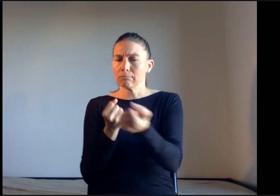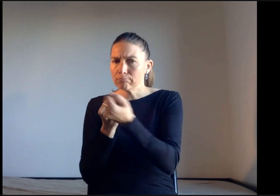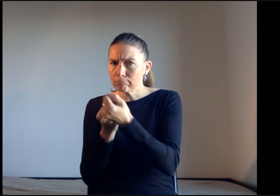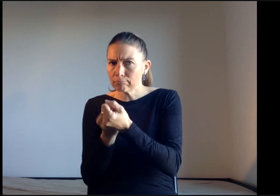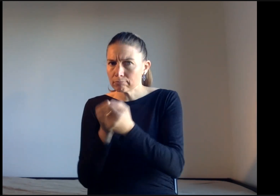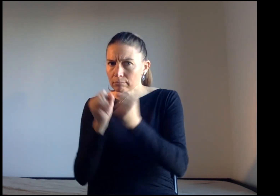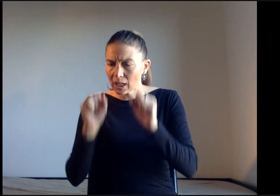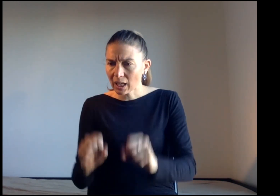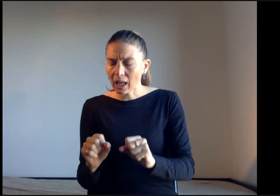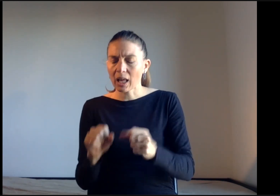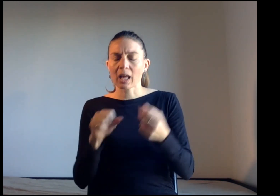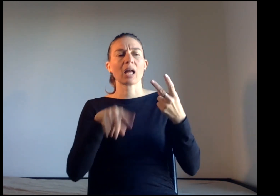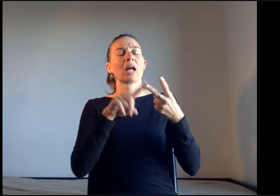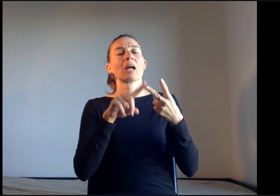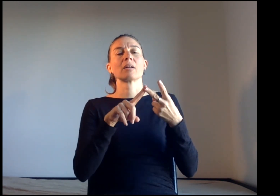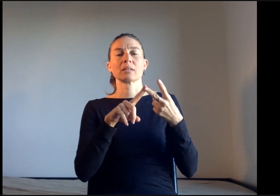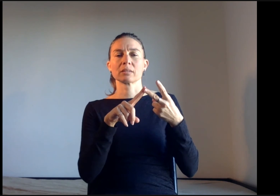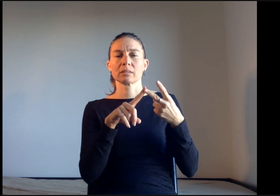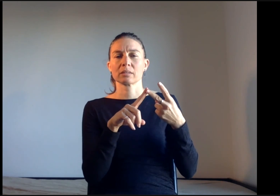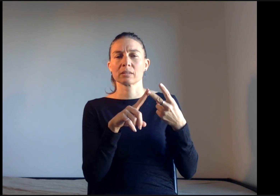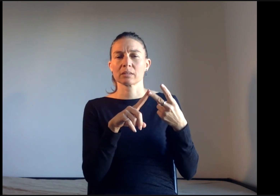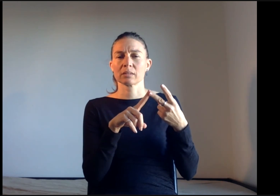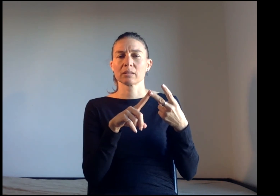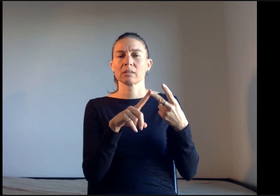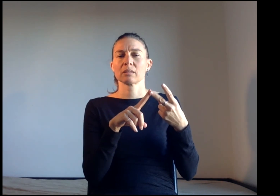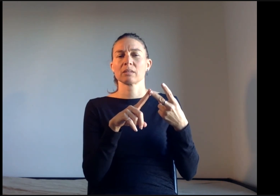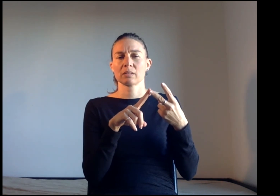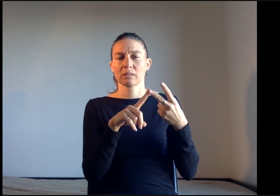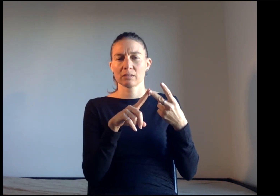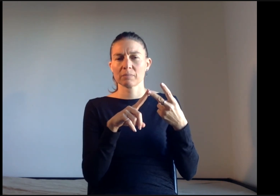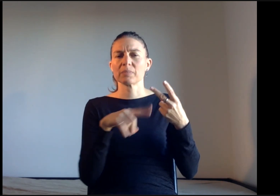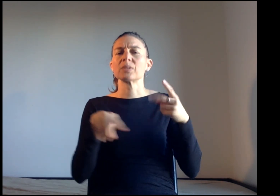where it's very important to ensure continuity of care but also assessment